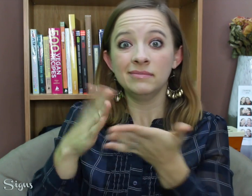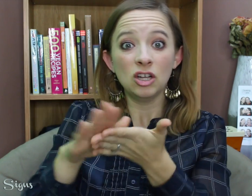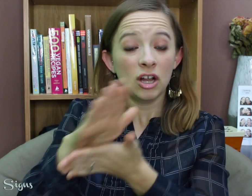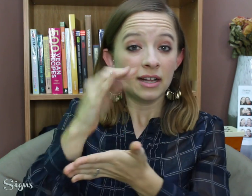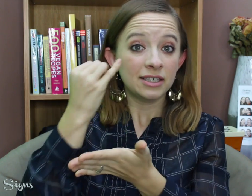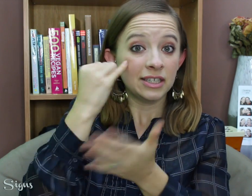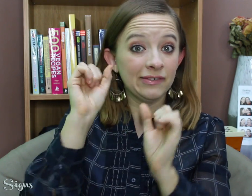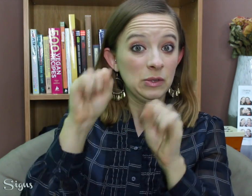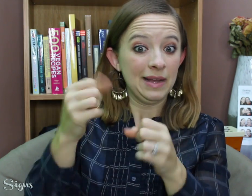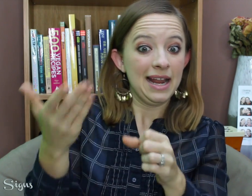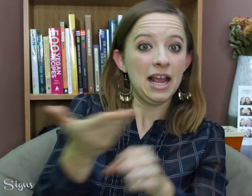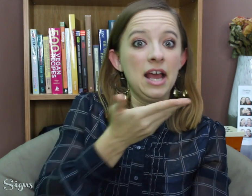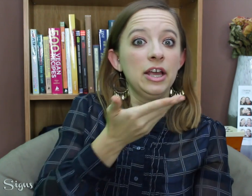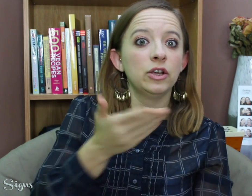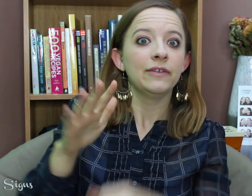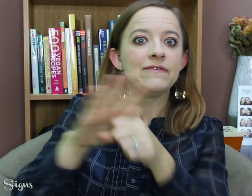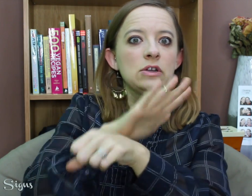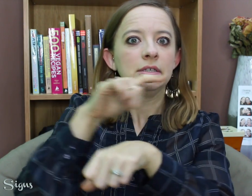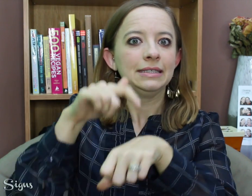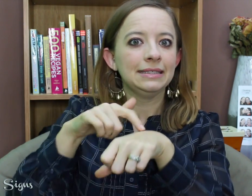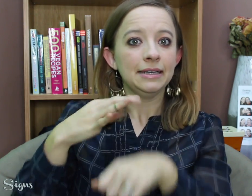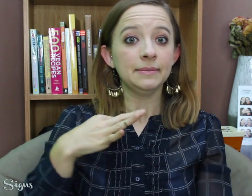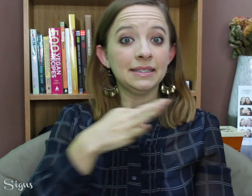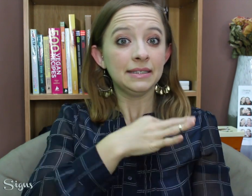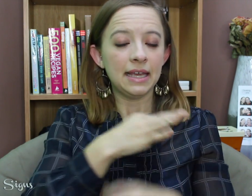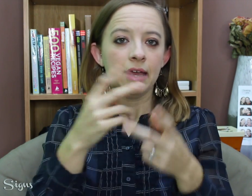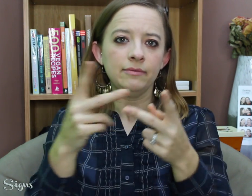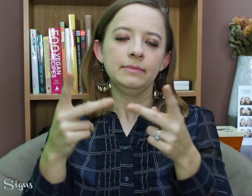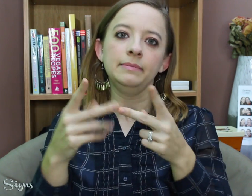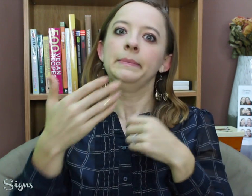on the side, you know some college. If you can get hired full time